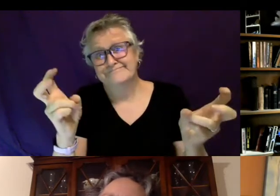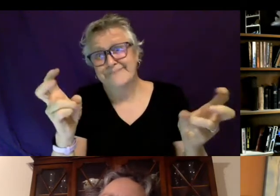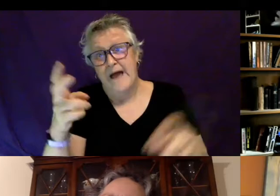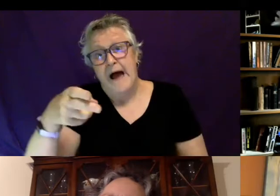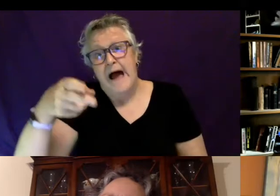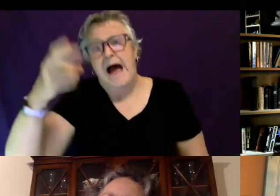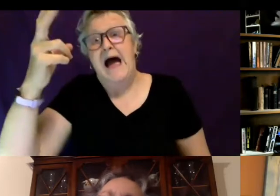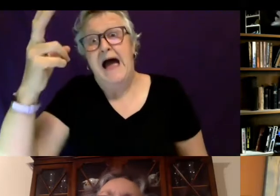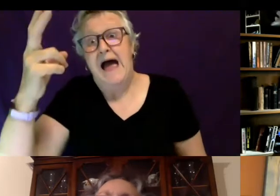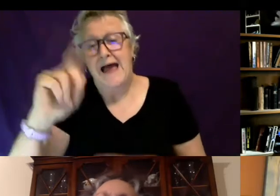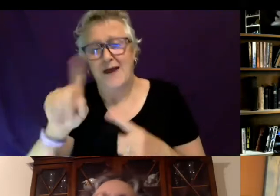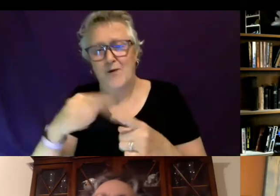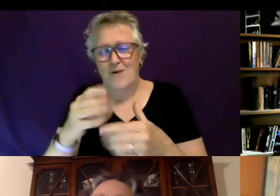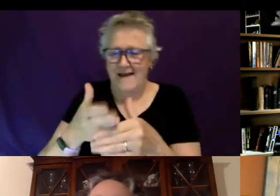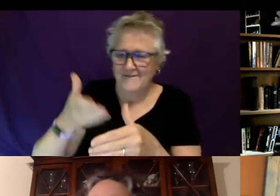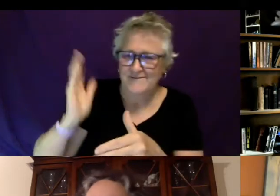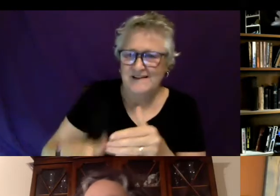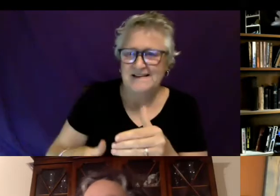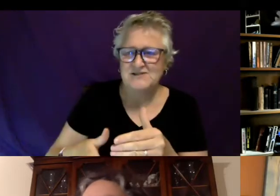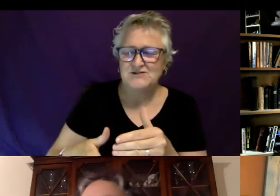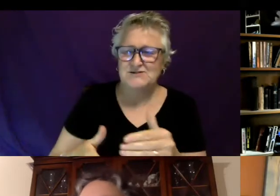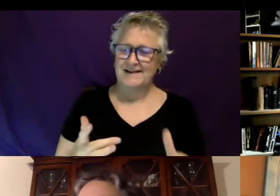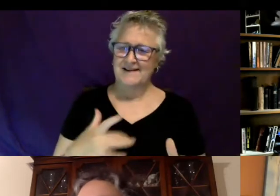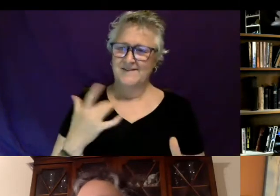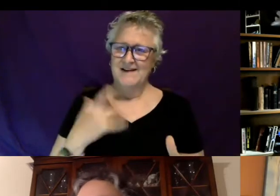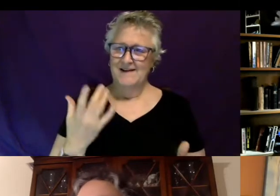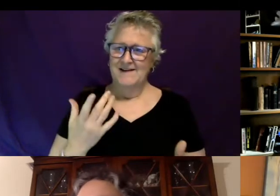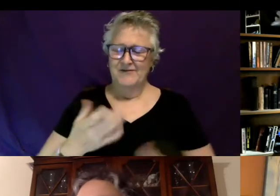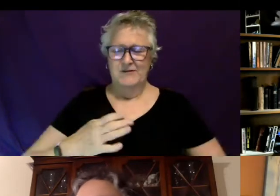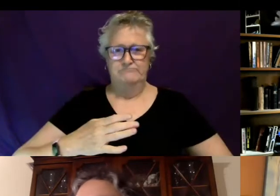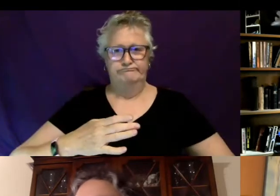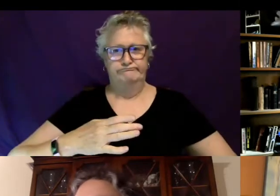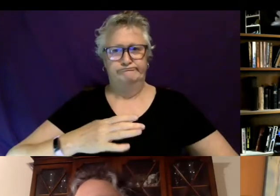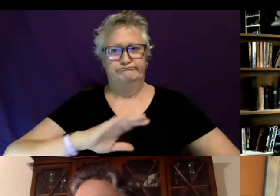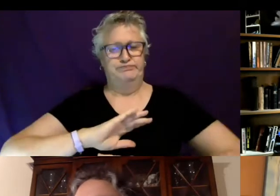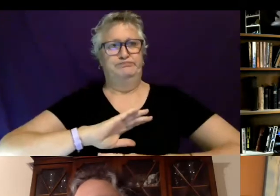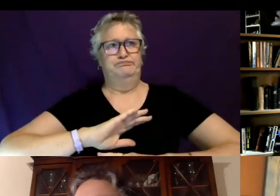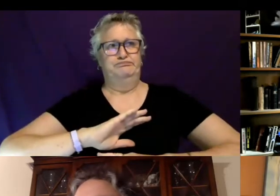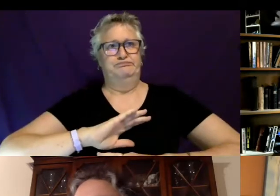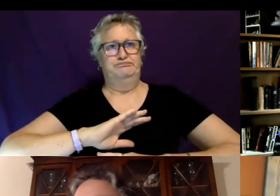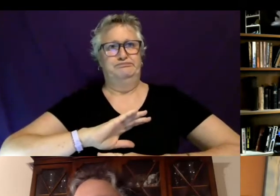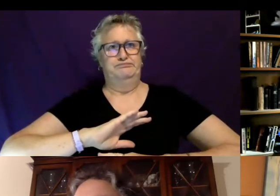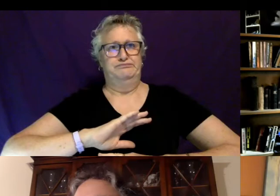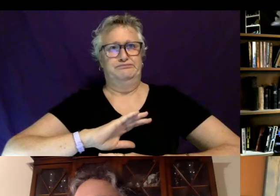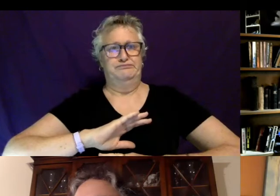and having the satisfaction of seeing my, my vision, the way I'd seen it in my